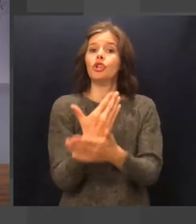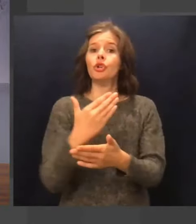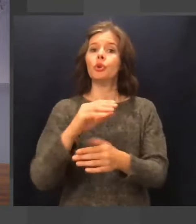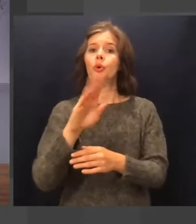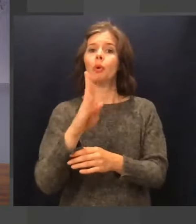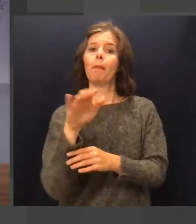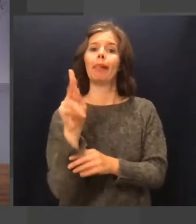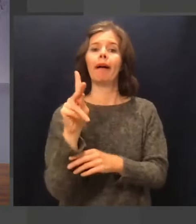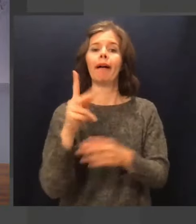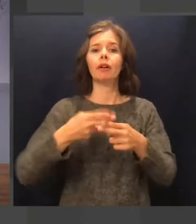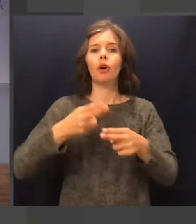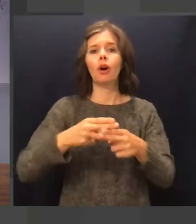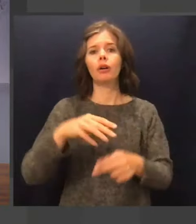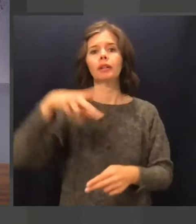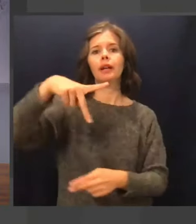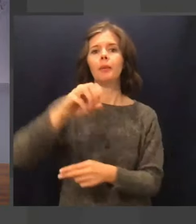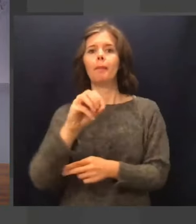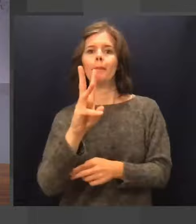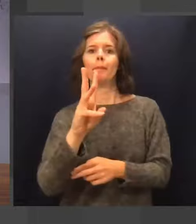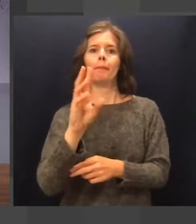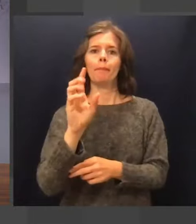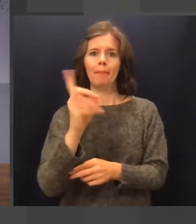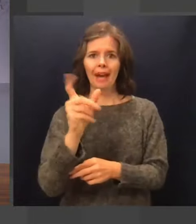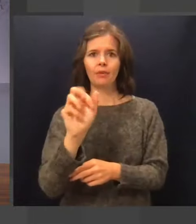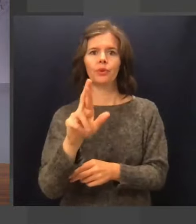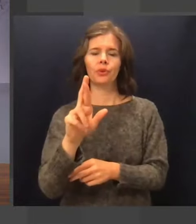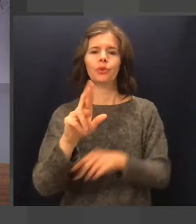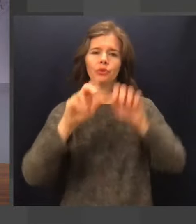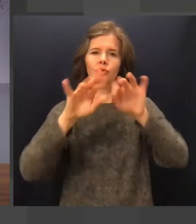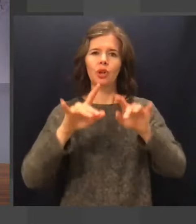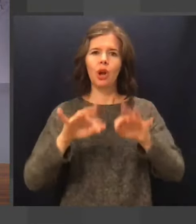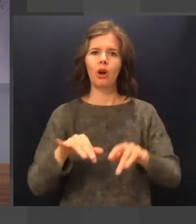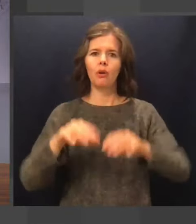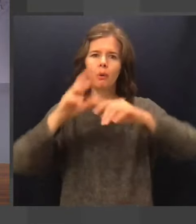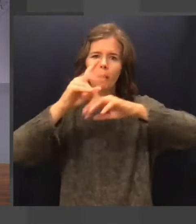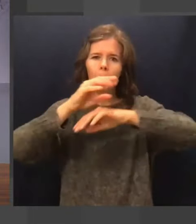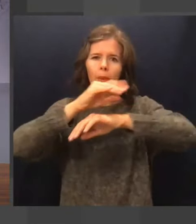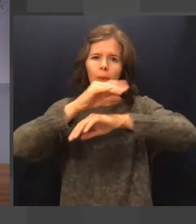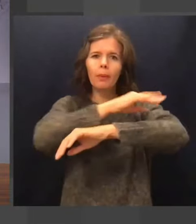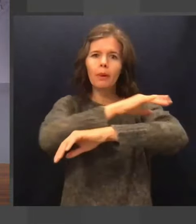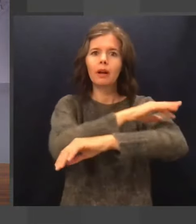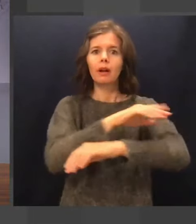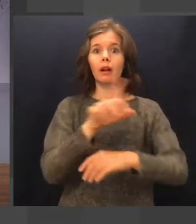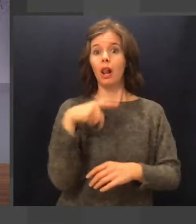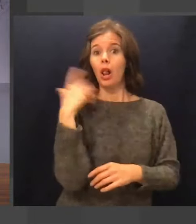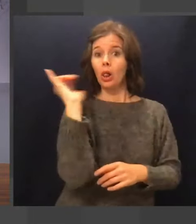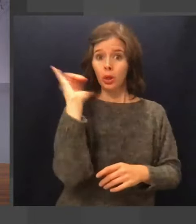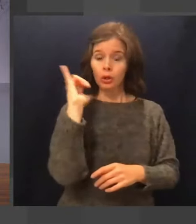CALLED POWDER SNOW, WHICH WILL BE A KIND OF TRAP BLOCK; IT